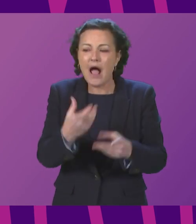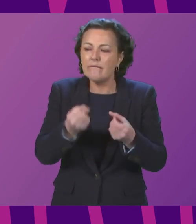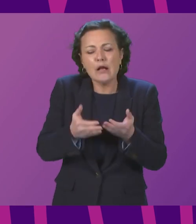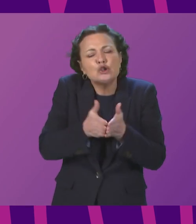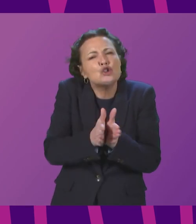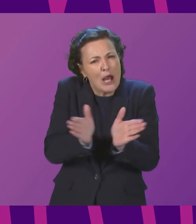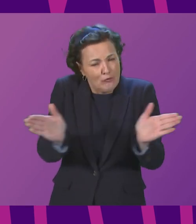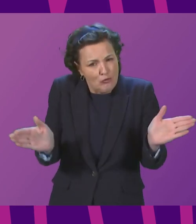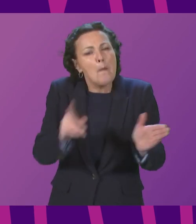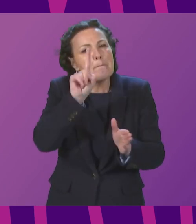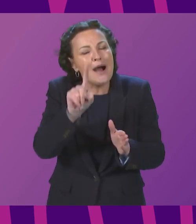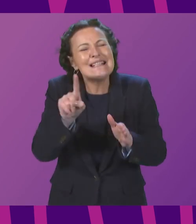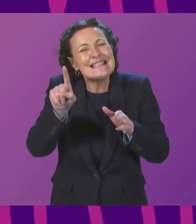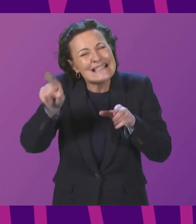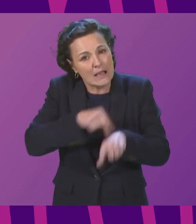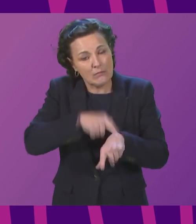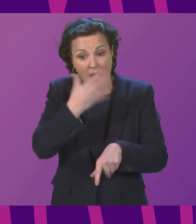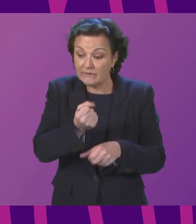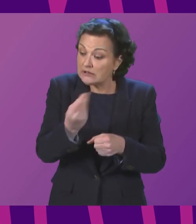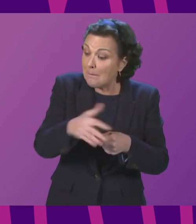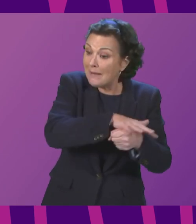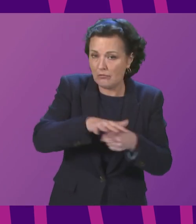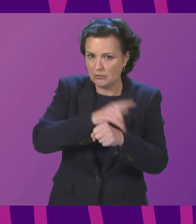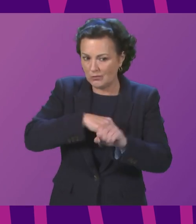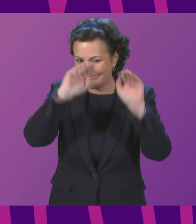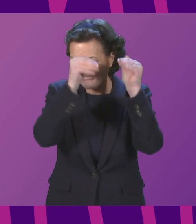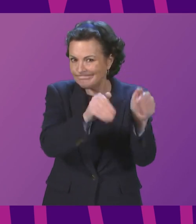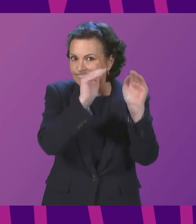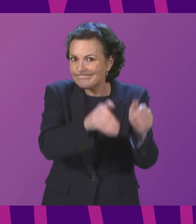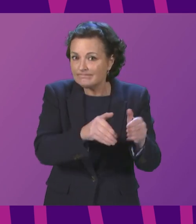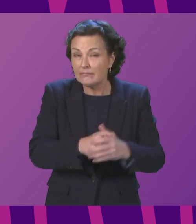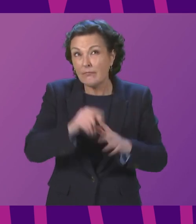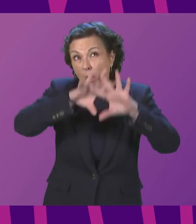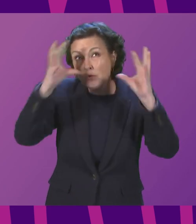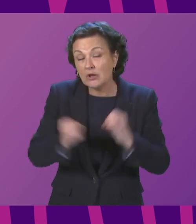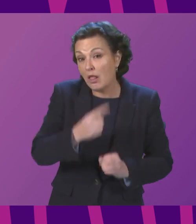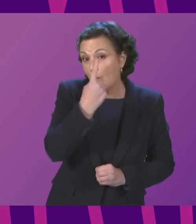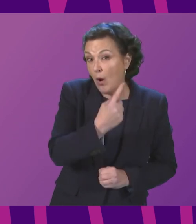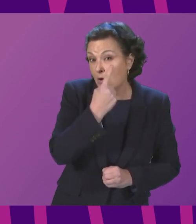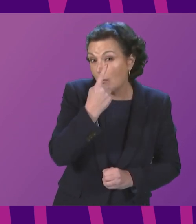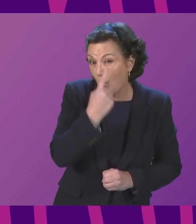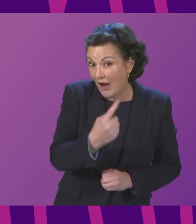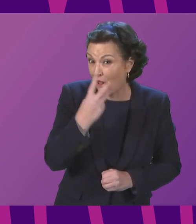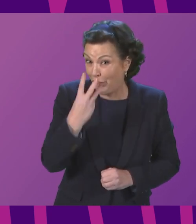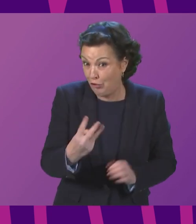in a more tailored way. Overall, we are providing, I think, £113 million to support hospitality